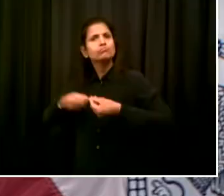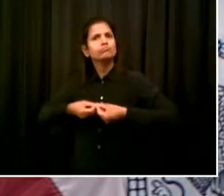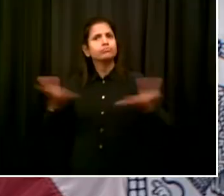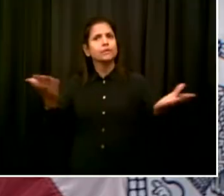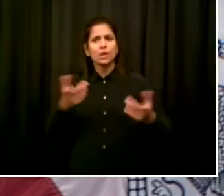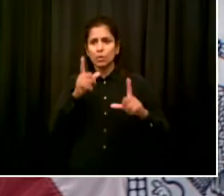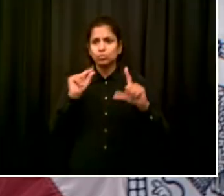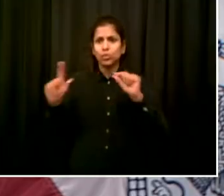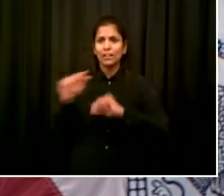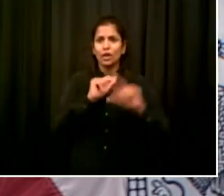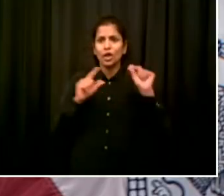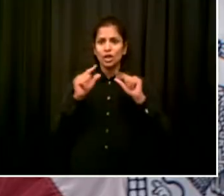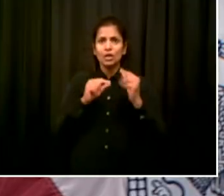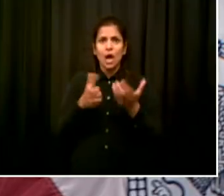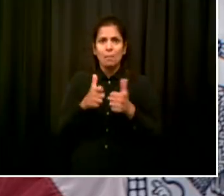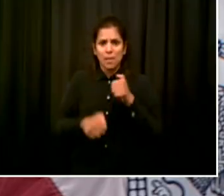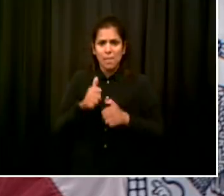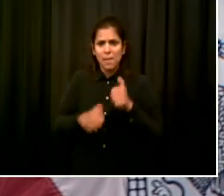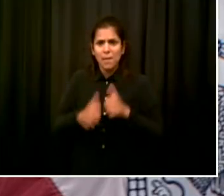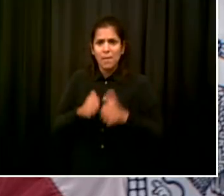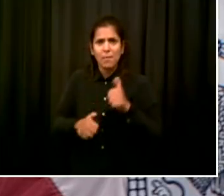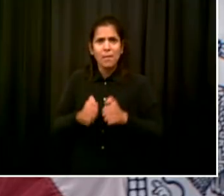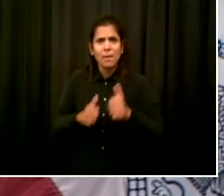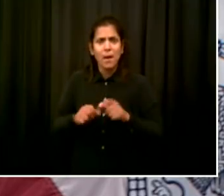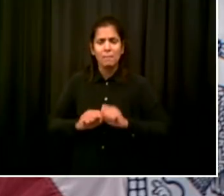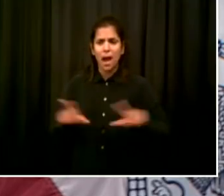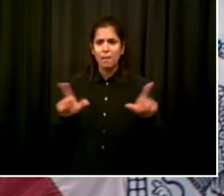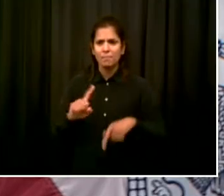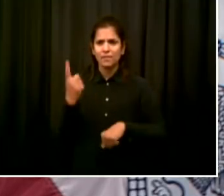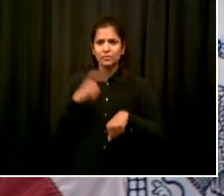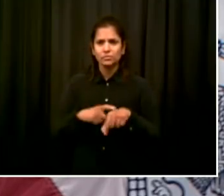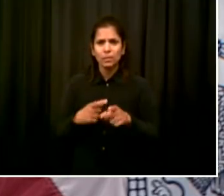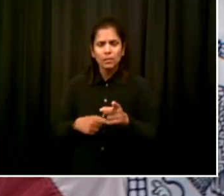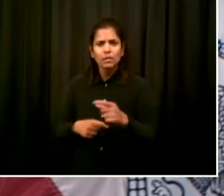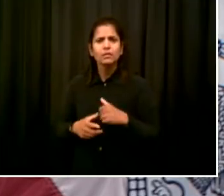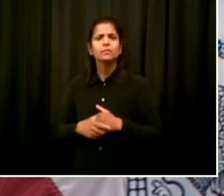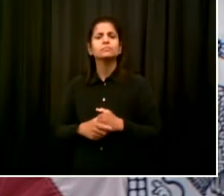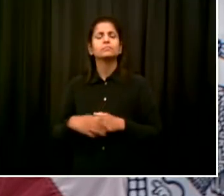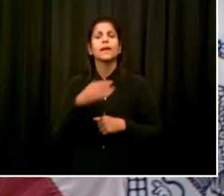TO MAKE 11 TWEETS ABOUT POLICE REFORMS? HOW SHOULD THAT BE INTERPRETED